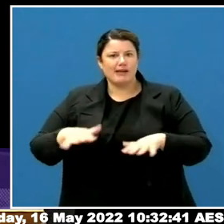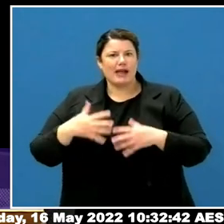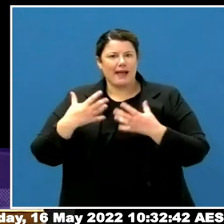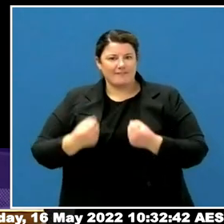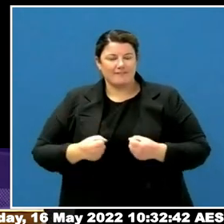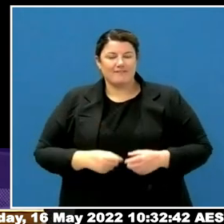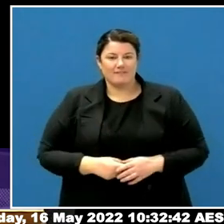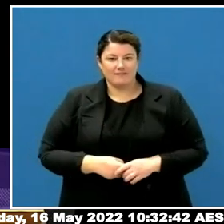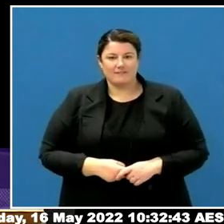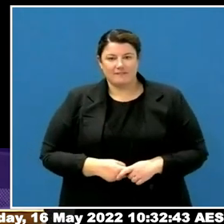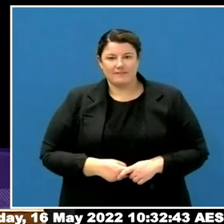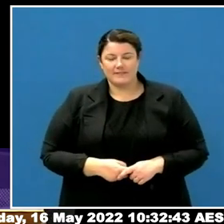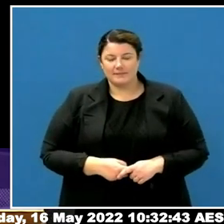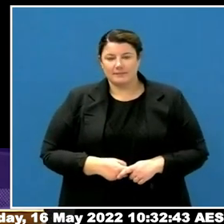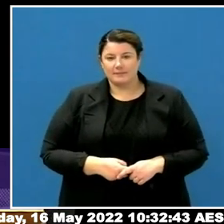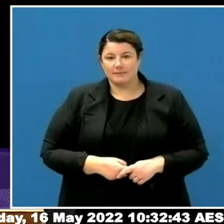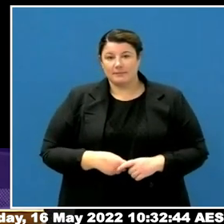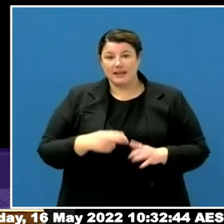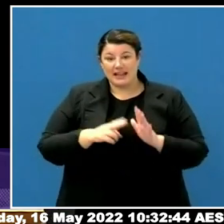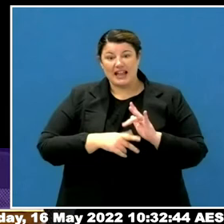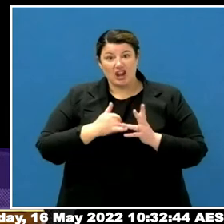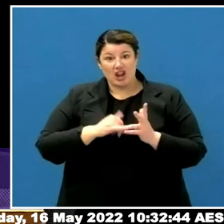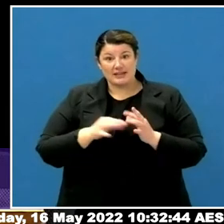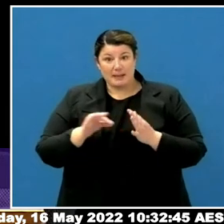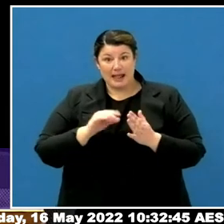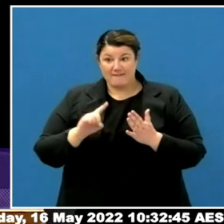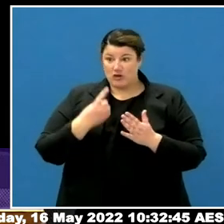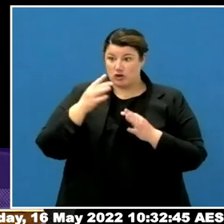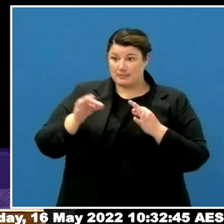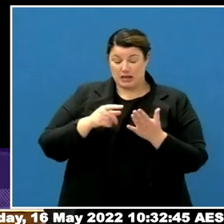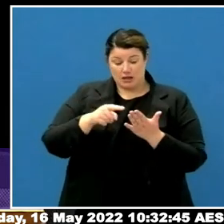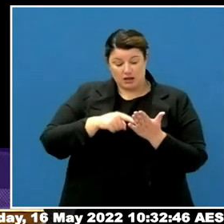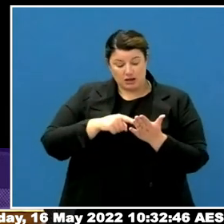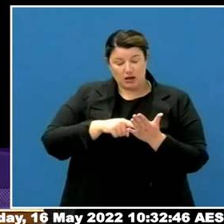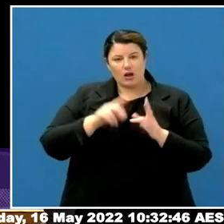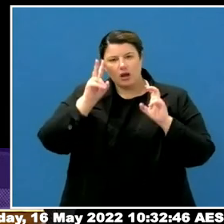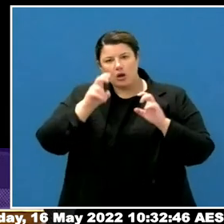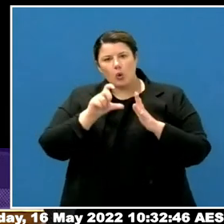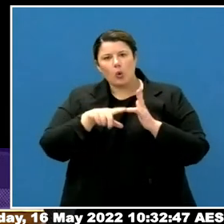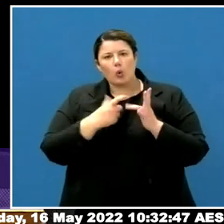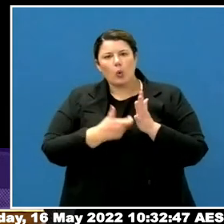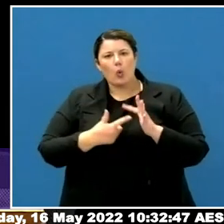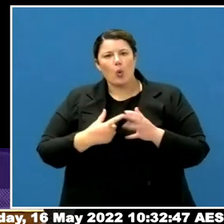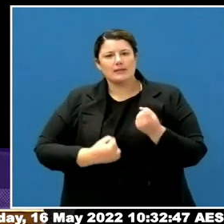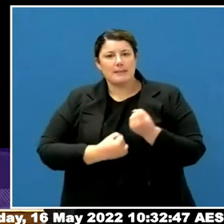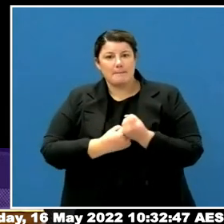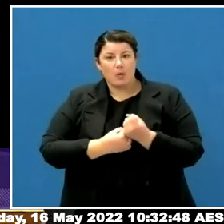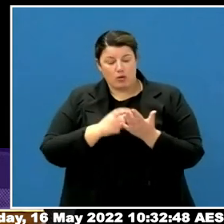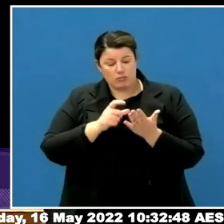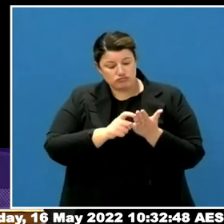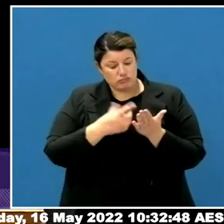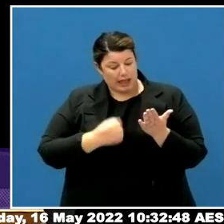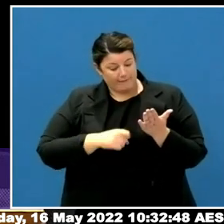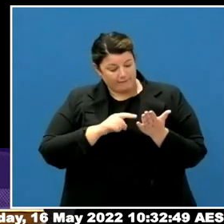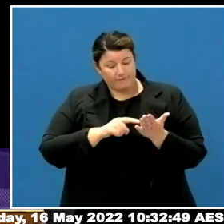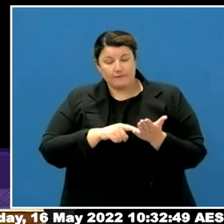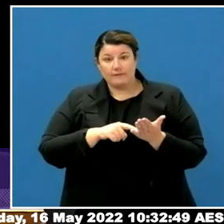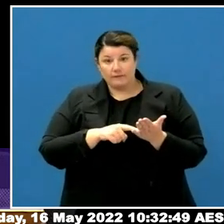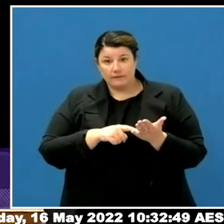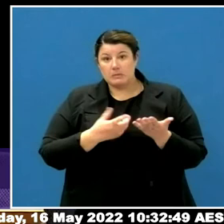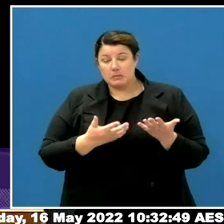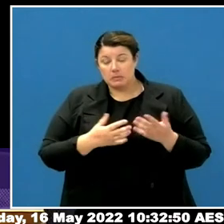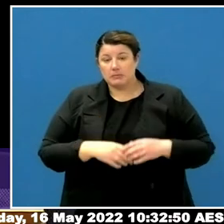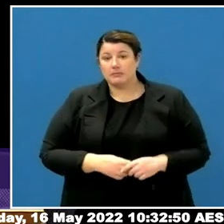His NDIS plan included funding for "Core supports." Sally and other members of Jason's